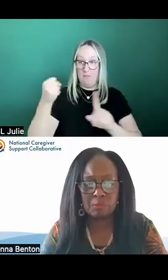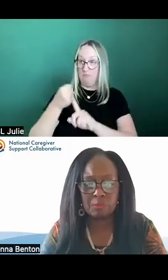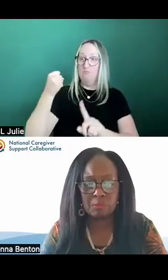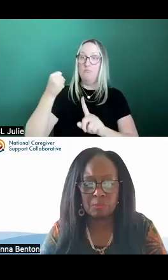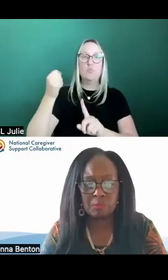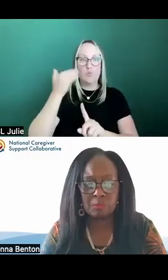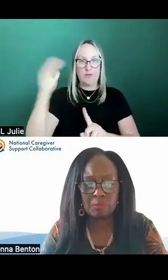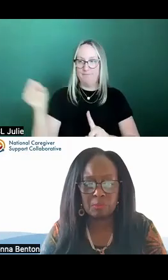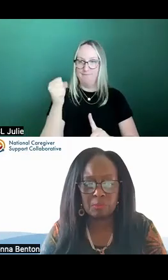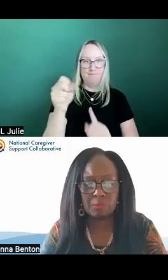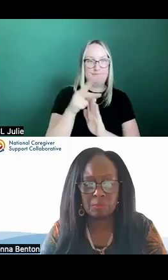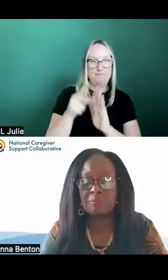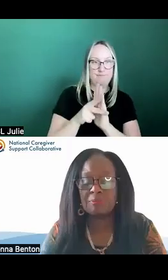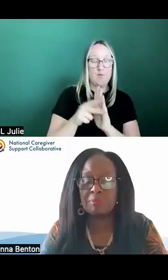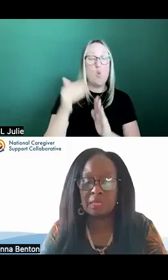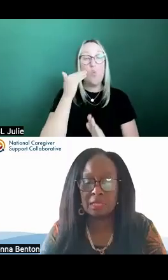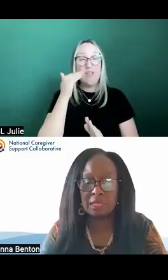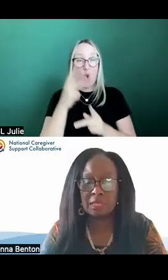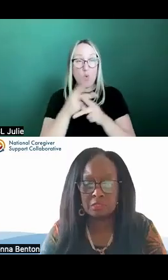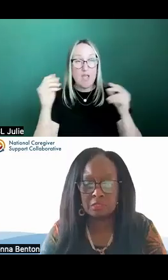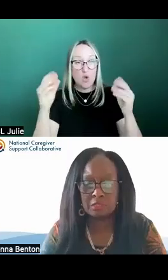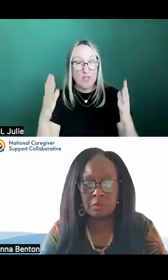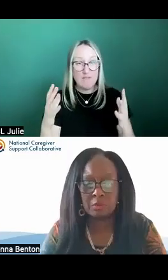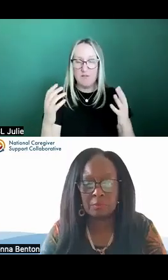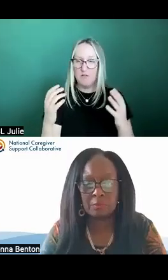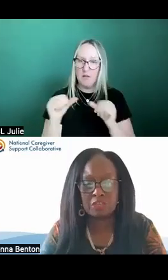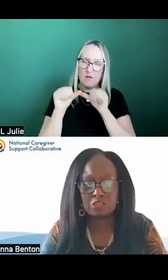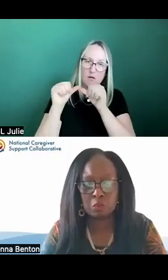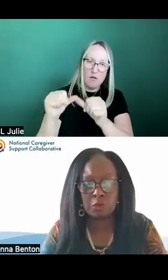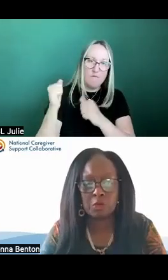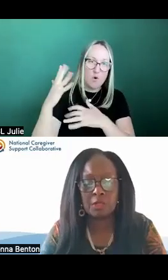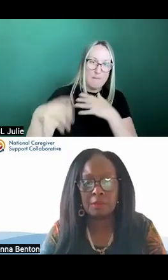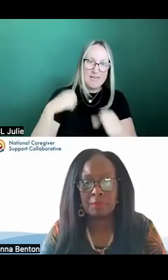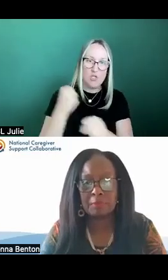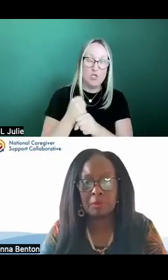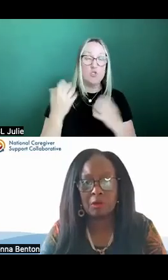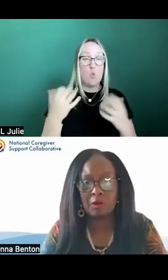caregiving takes can go over the course of many years and want to make sure that people are